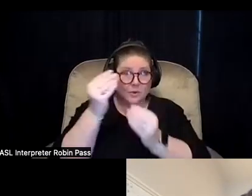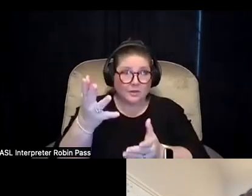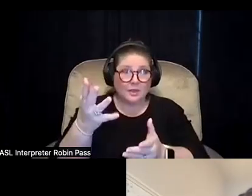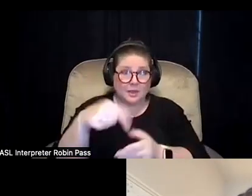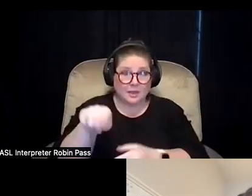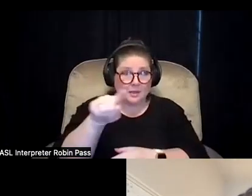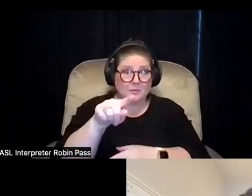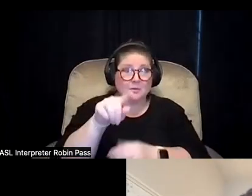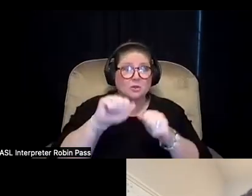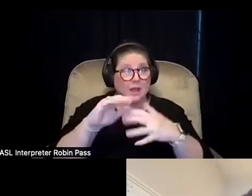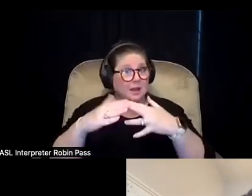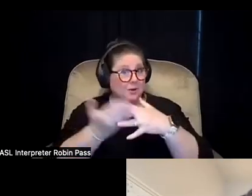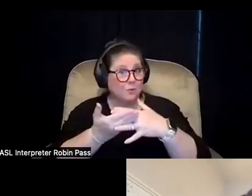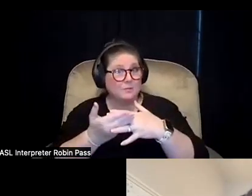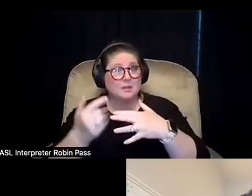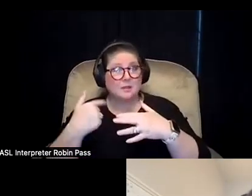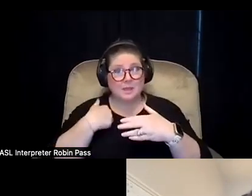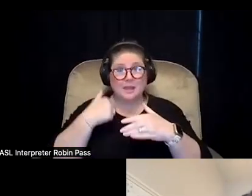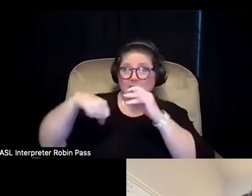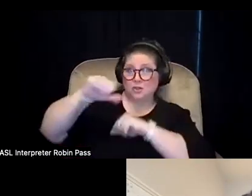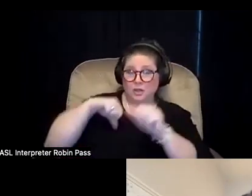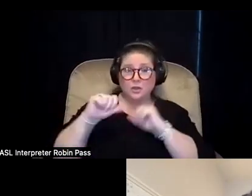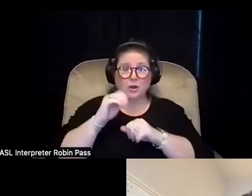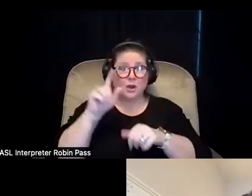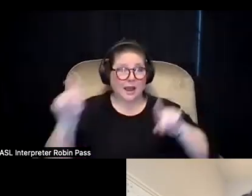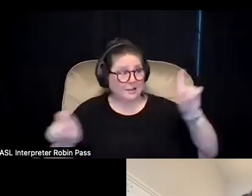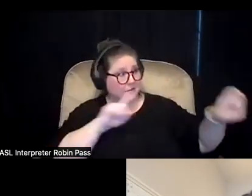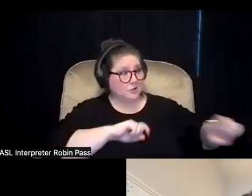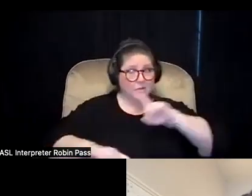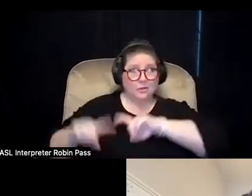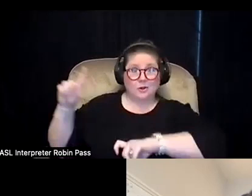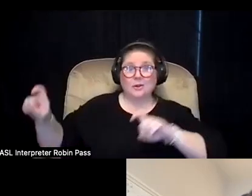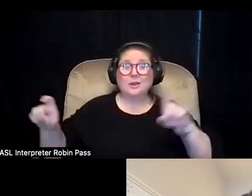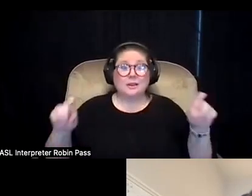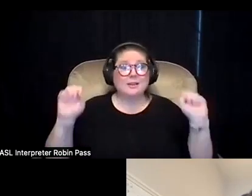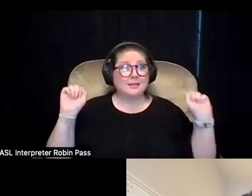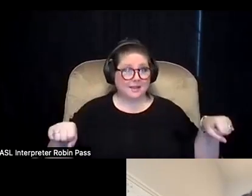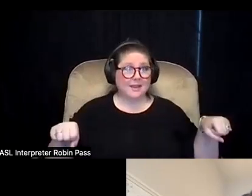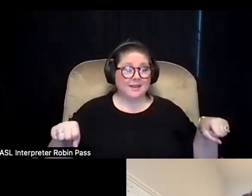interrupt me interrupt each other ask each other questions um jump in add on each other's